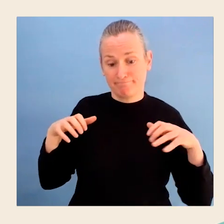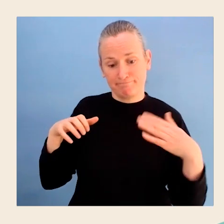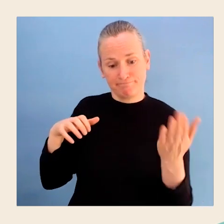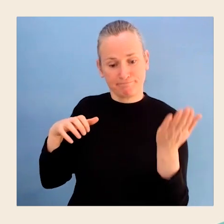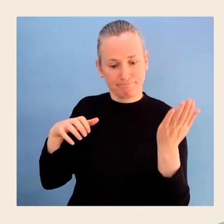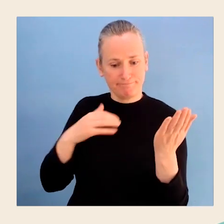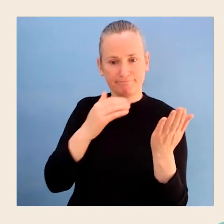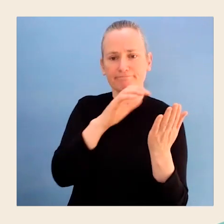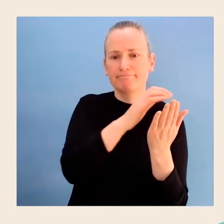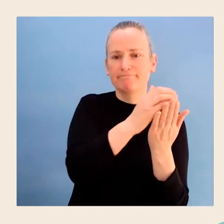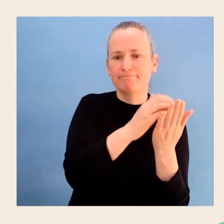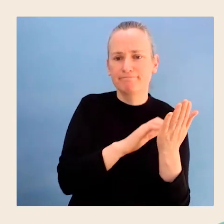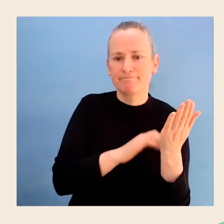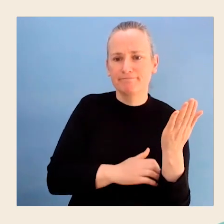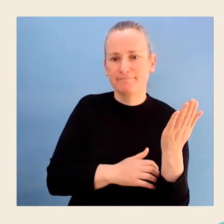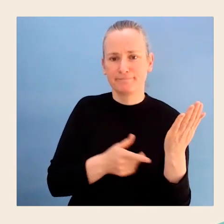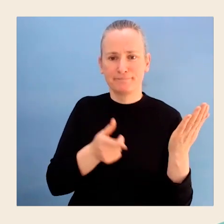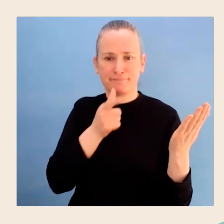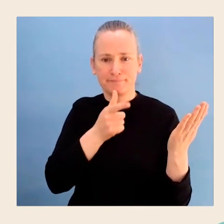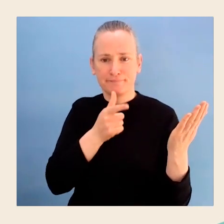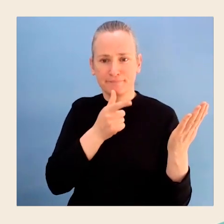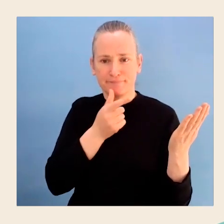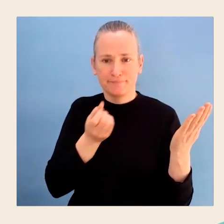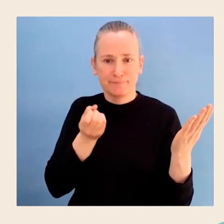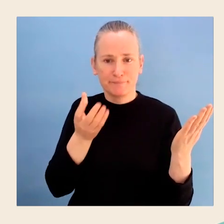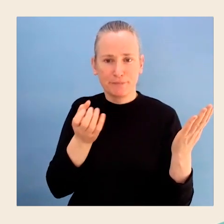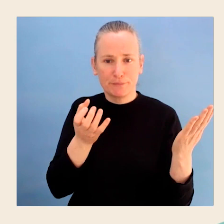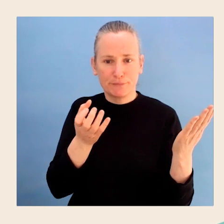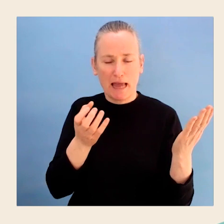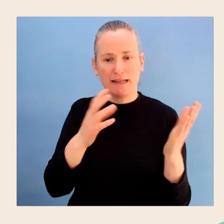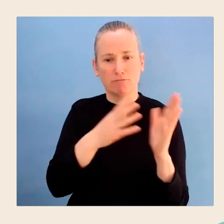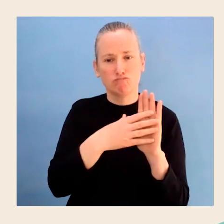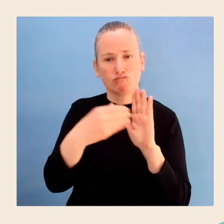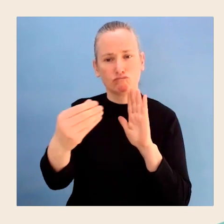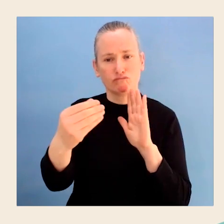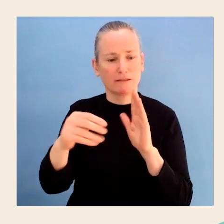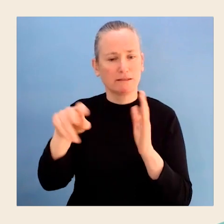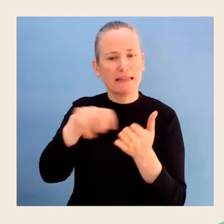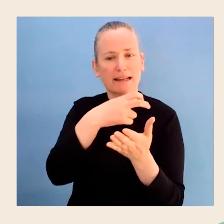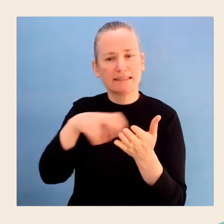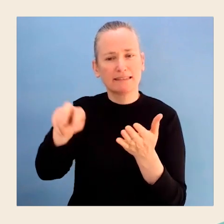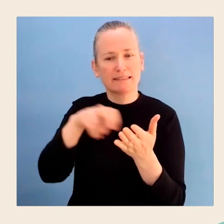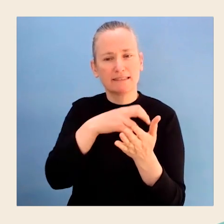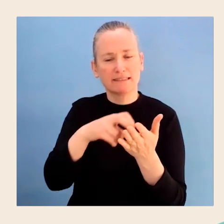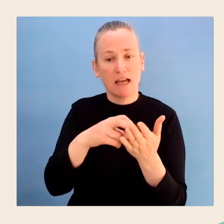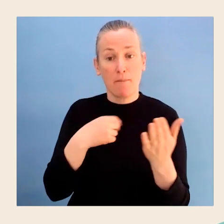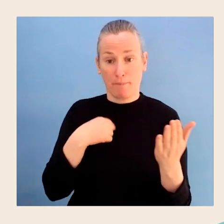read text for him so he could dance. And I was reading some of the text.